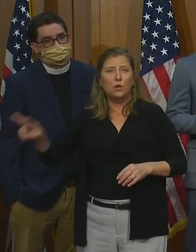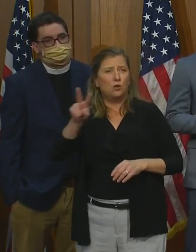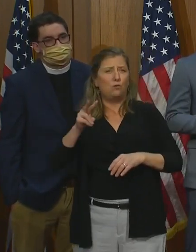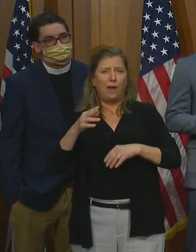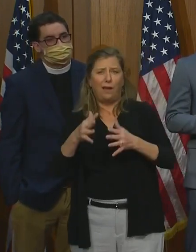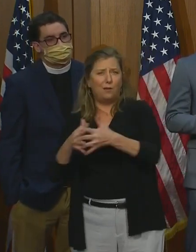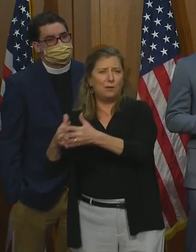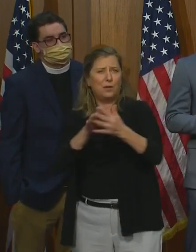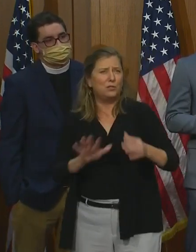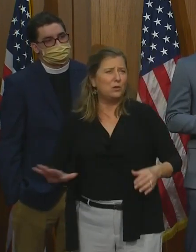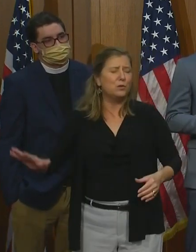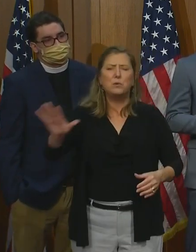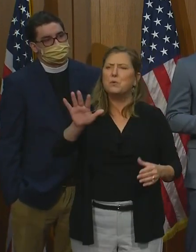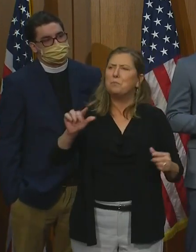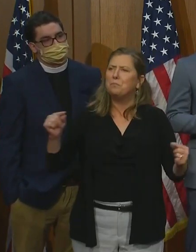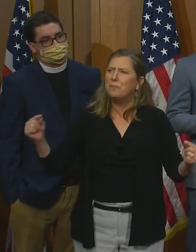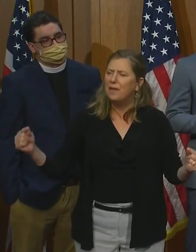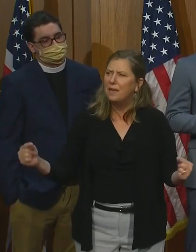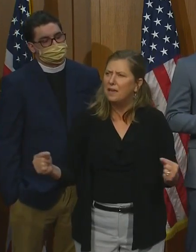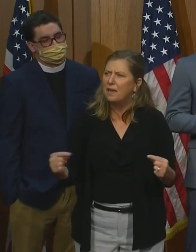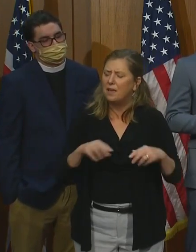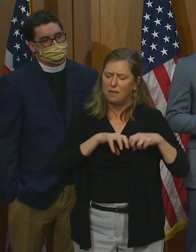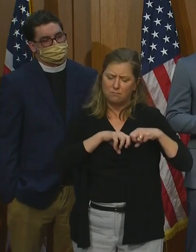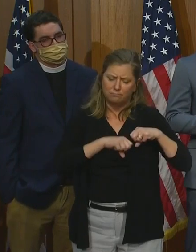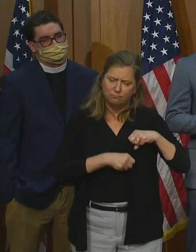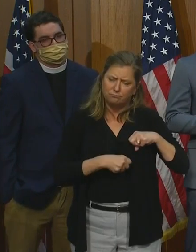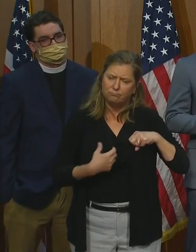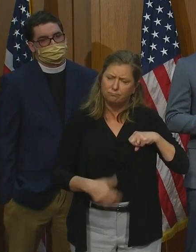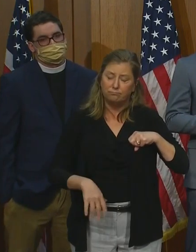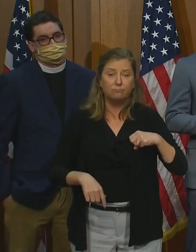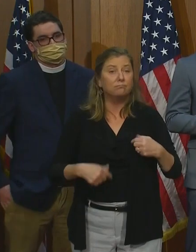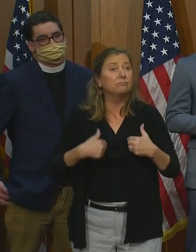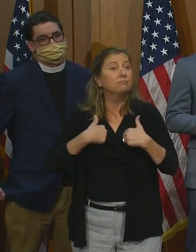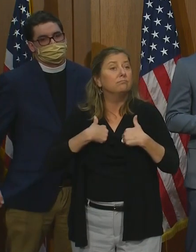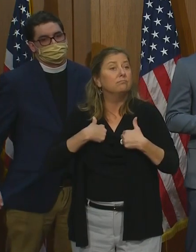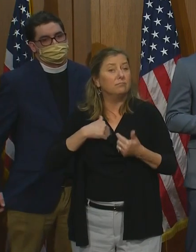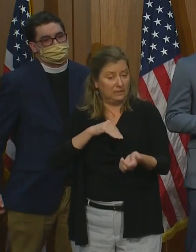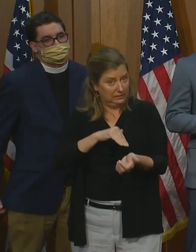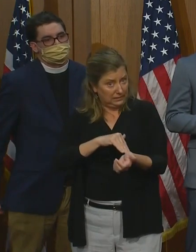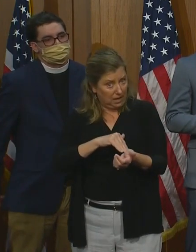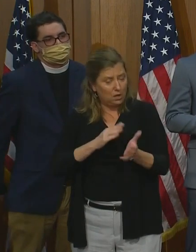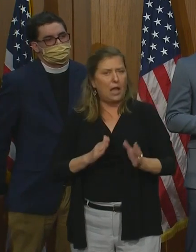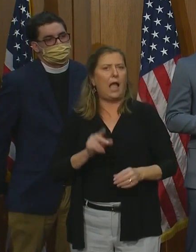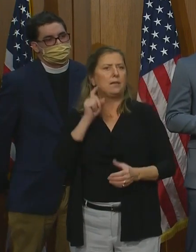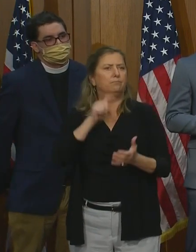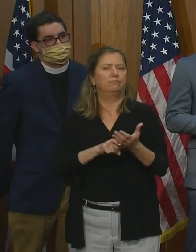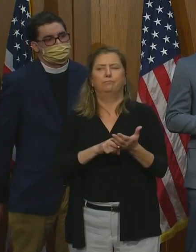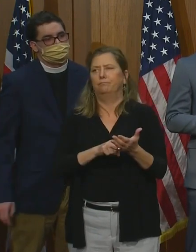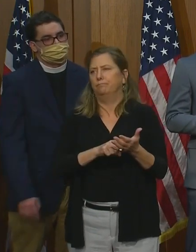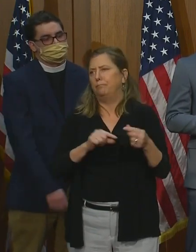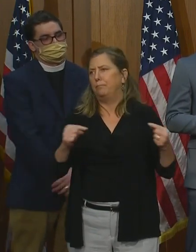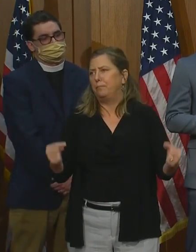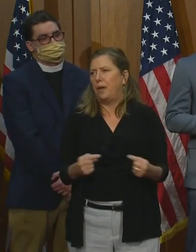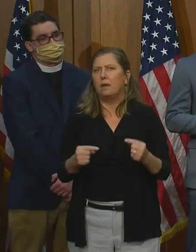QUESTION IS WHY NOW AND I THINK IT'S A PAIR AS WE LOOK OR THIS COUNTRY THERE IS PAIN-